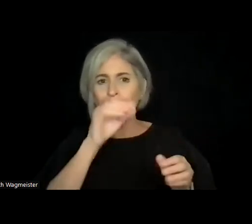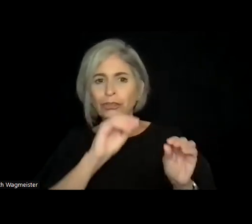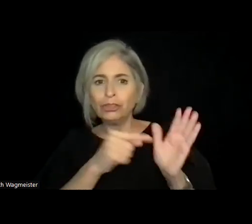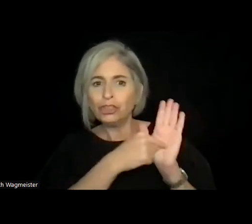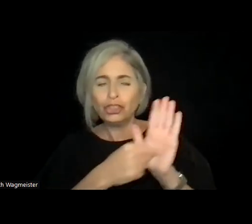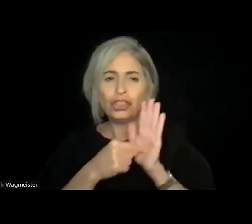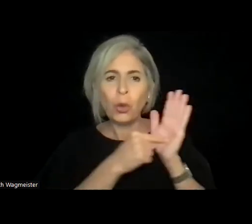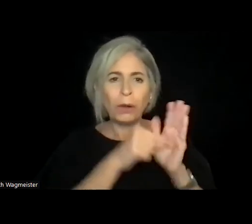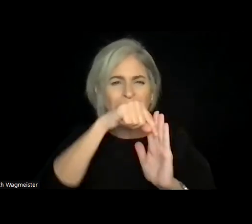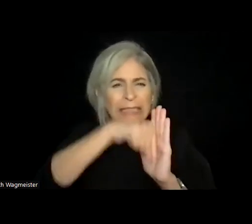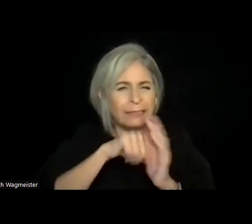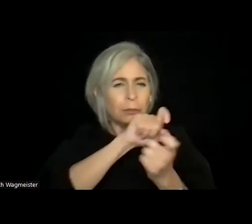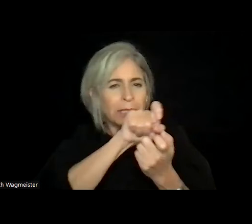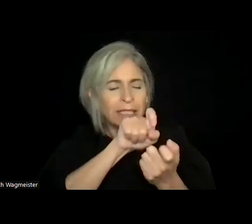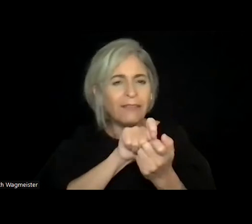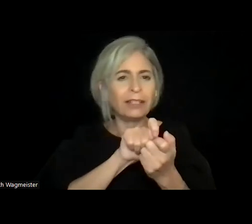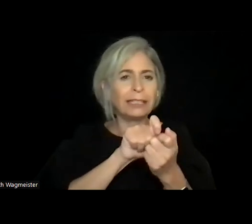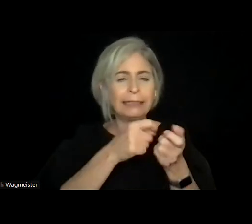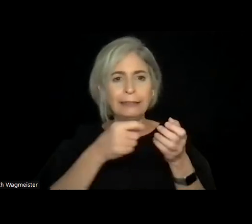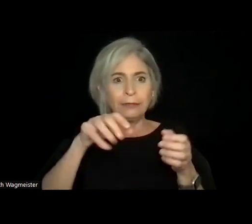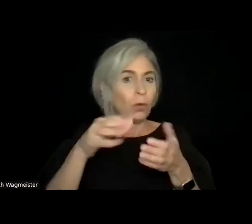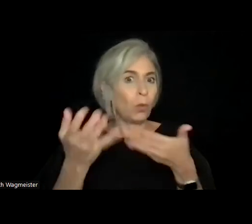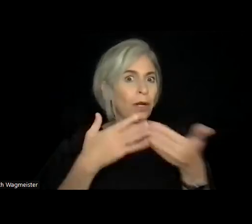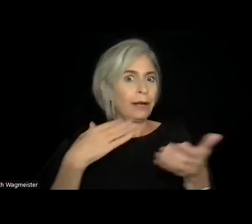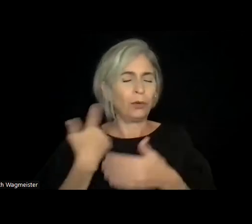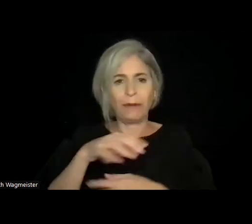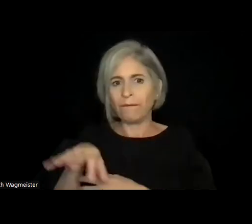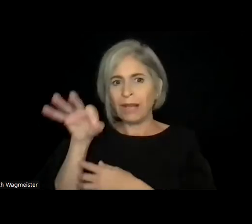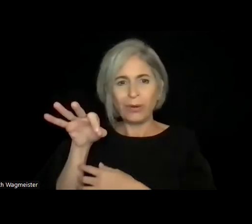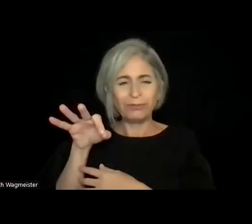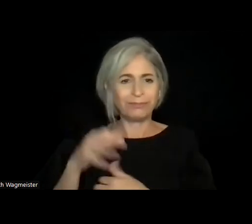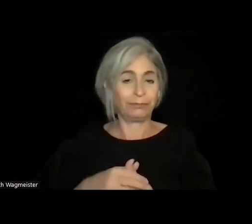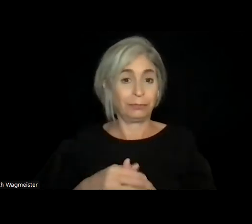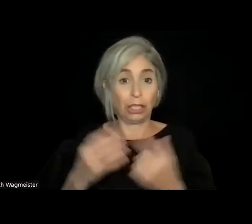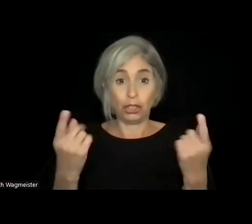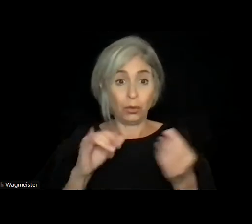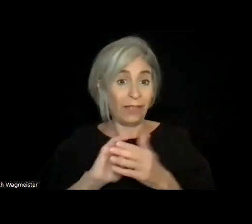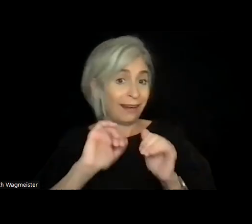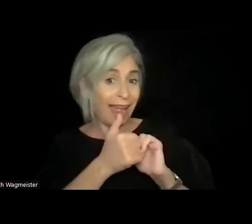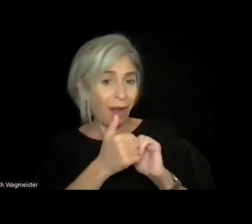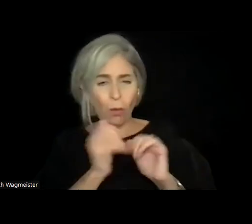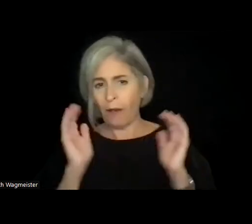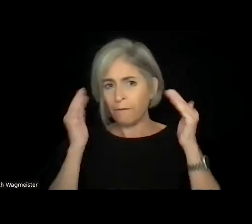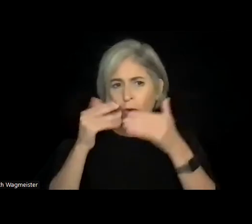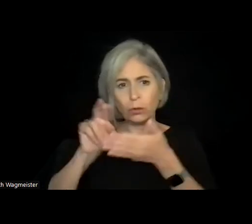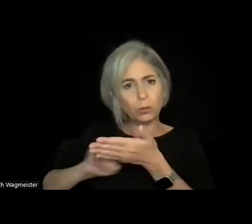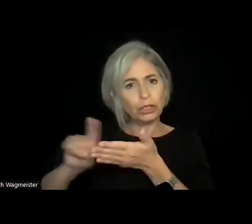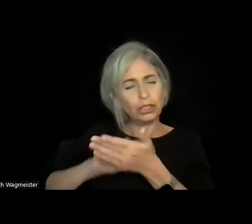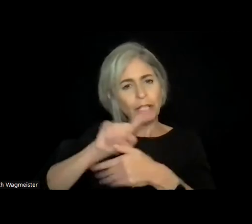know something works or something doesn't and we're really uncovering and peeling the onion to come up with some specific